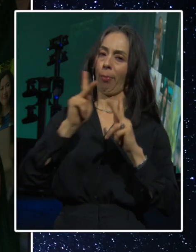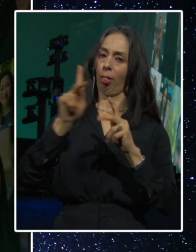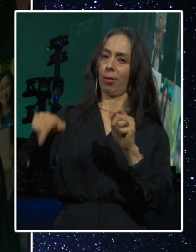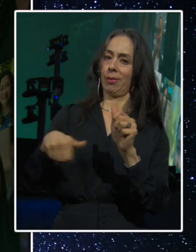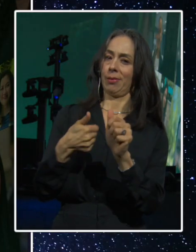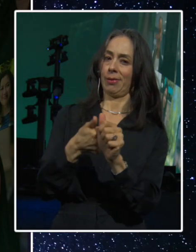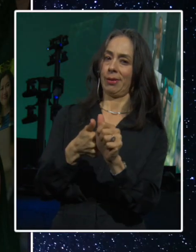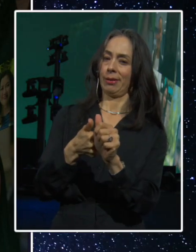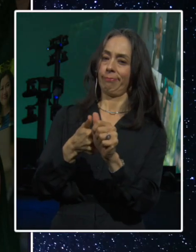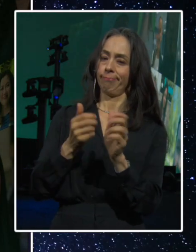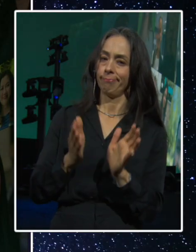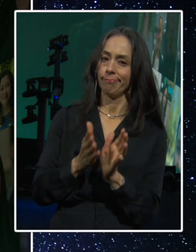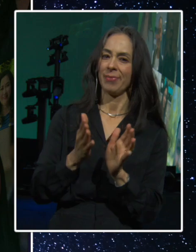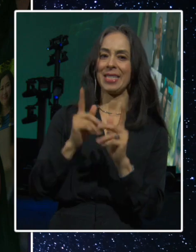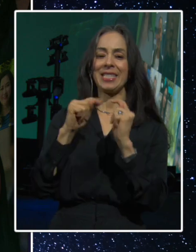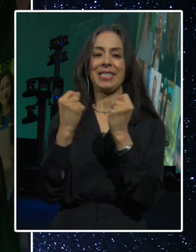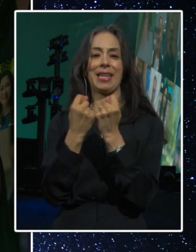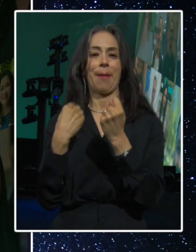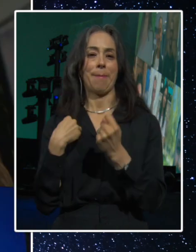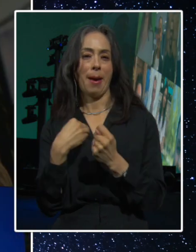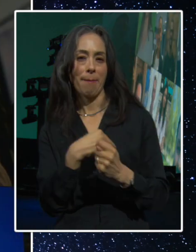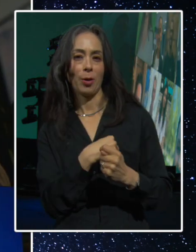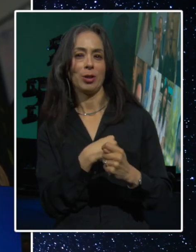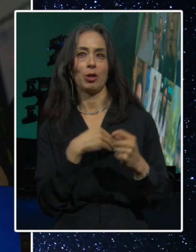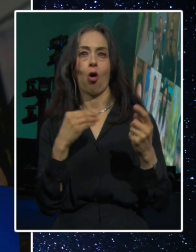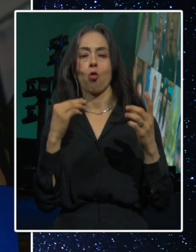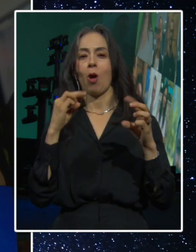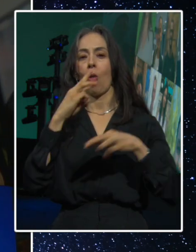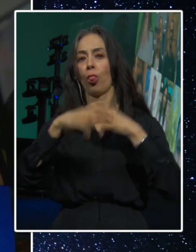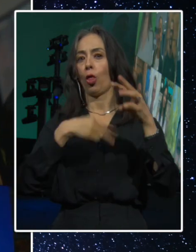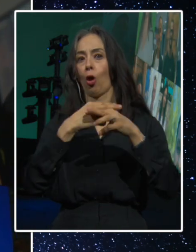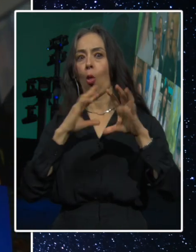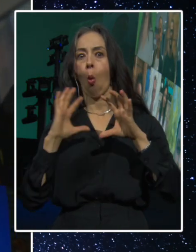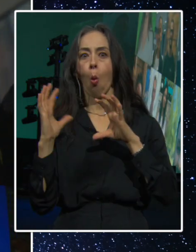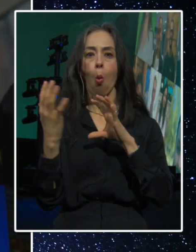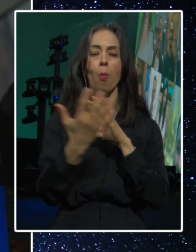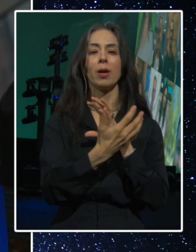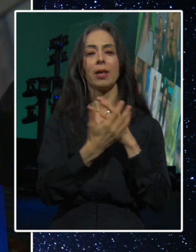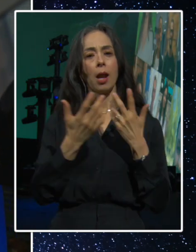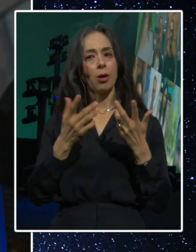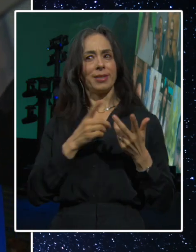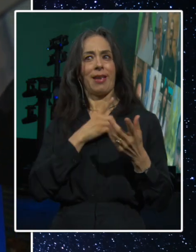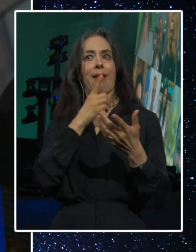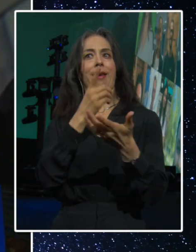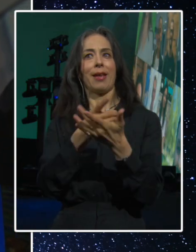our team members around the globe who are dedicated to your success.